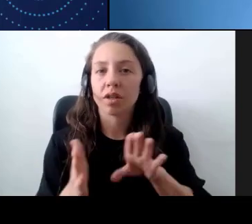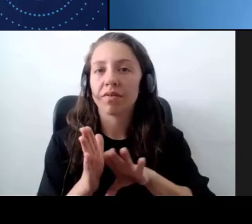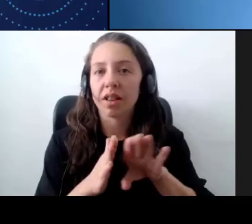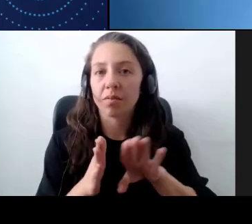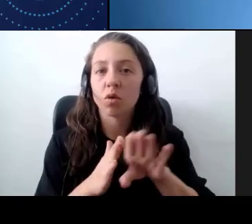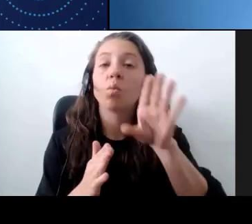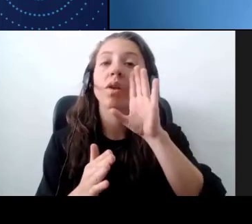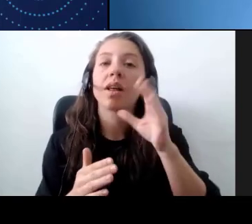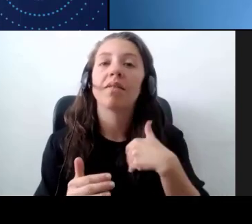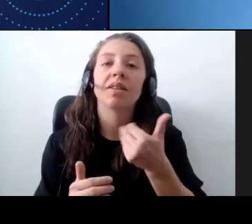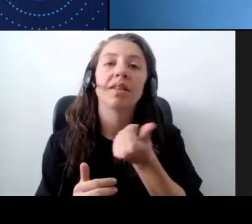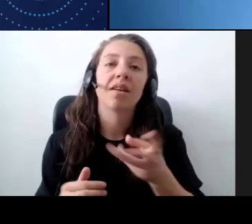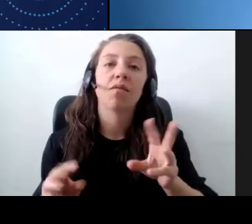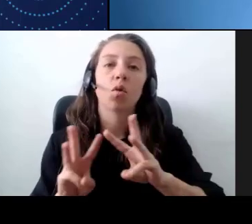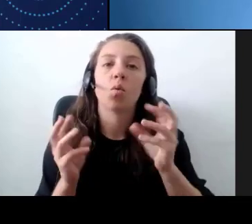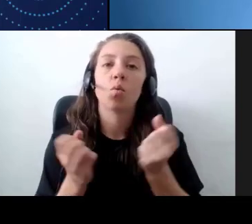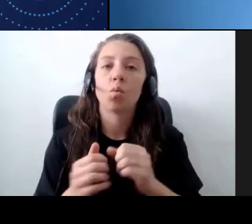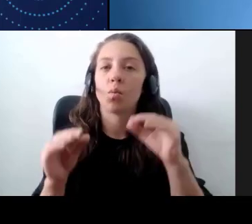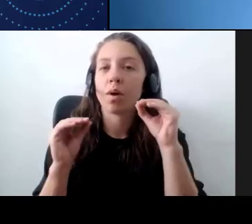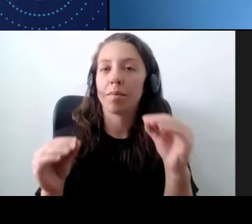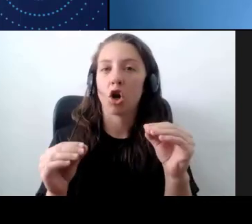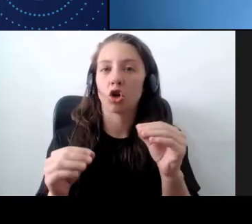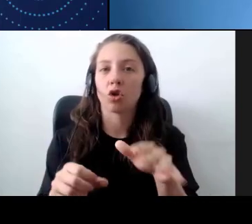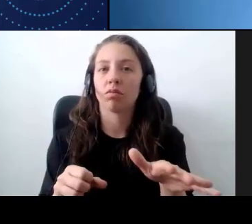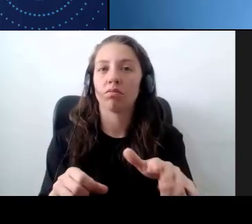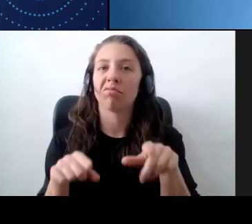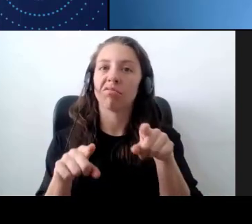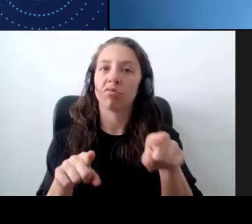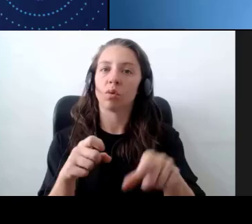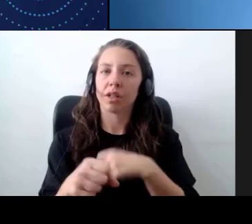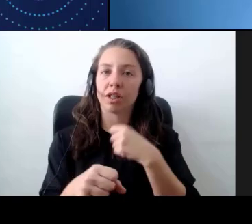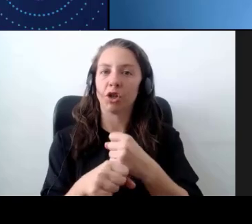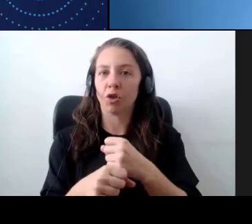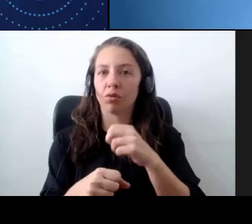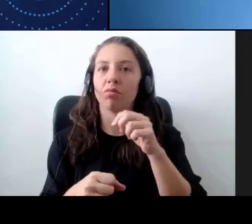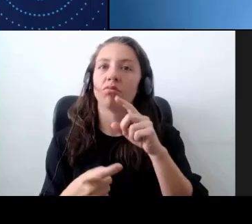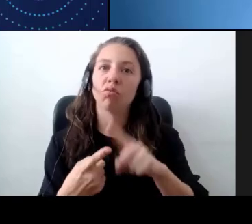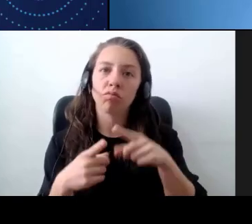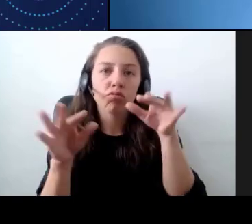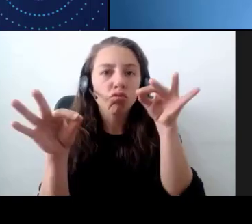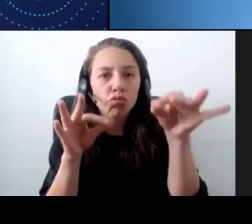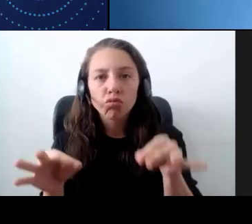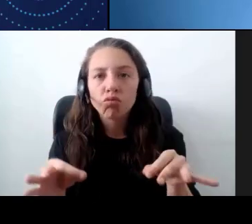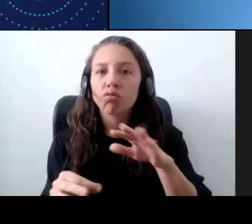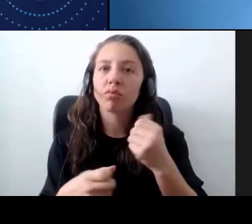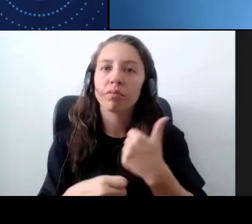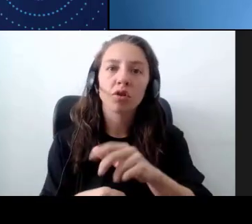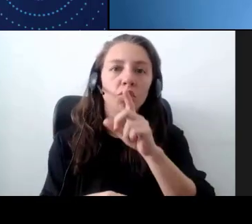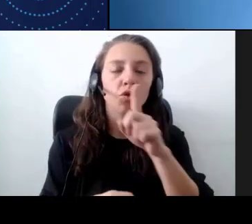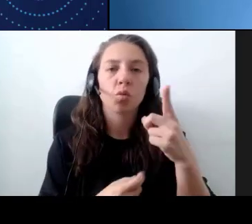to walk people through the details and allow the community to get their questions answered. Cynthia Dwyer Those resources sound helpful.